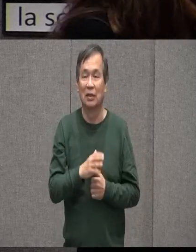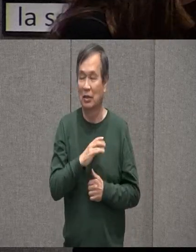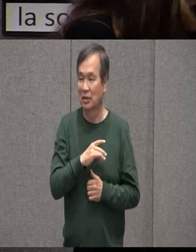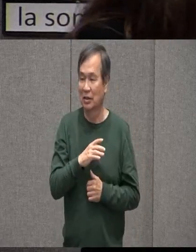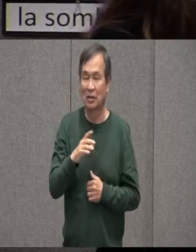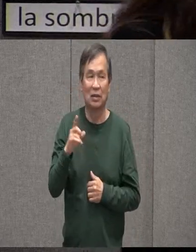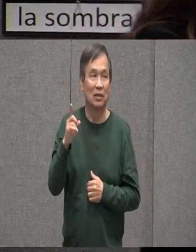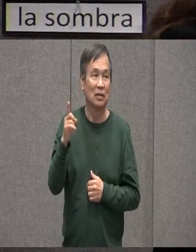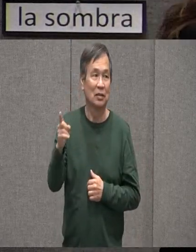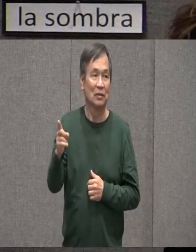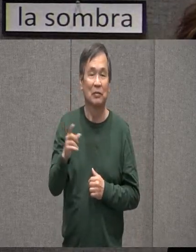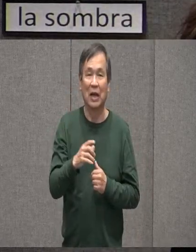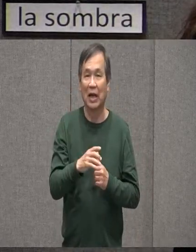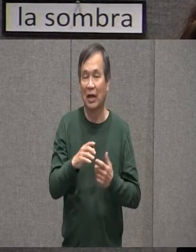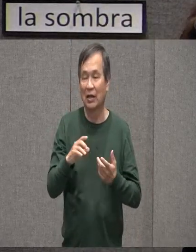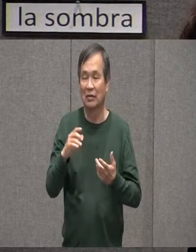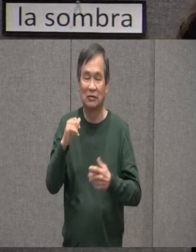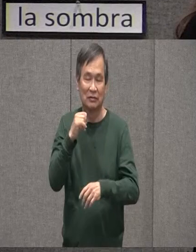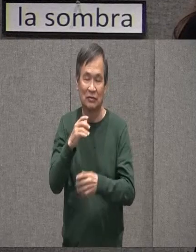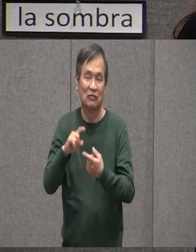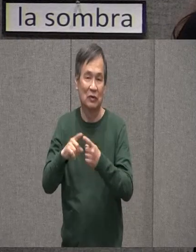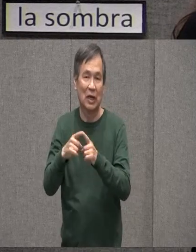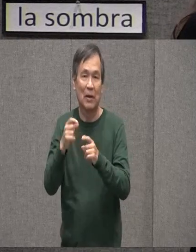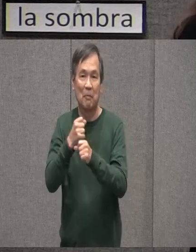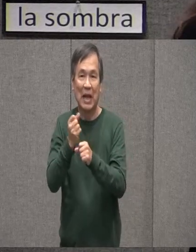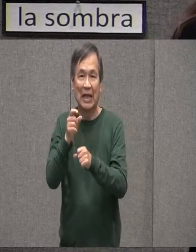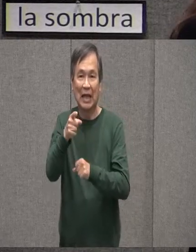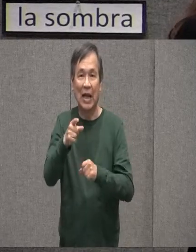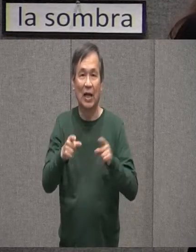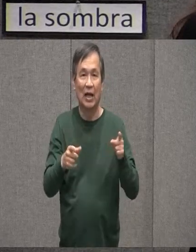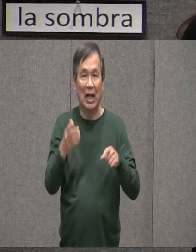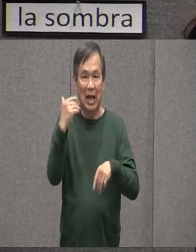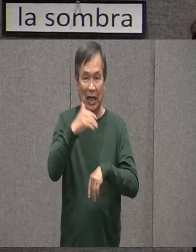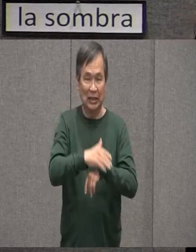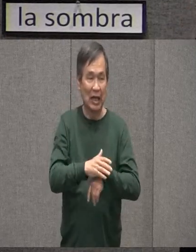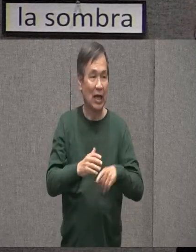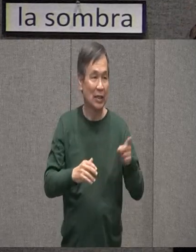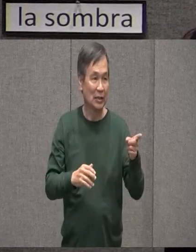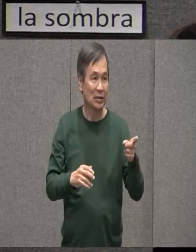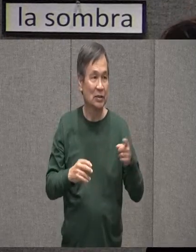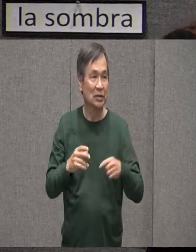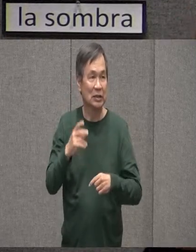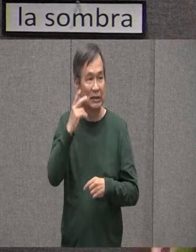She pretty much is. So then this one was mine from last night and another thing that you can do with these,